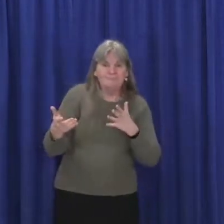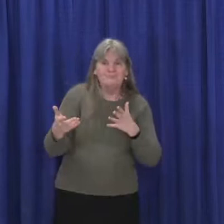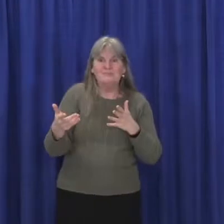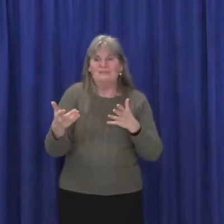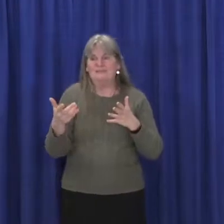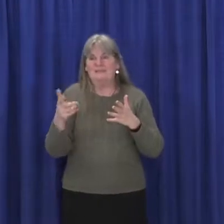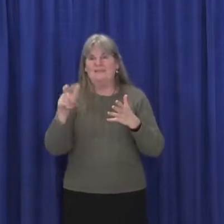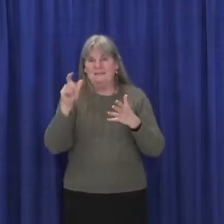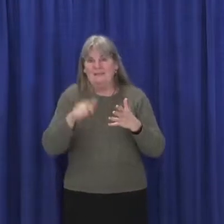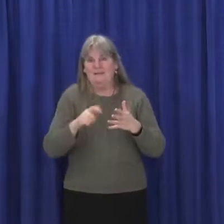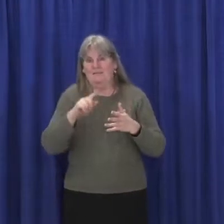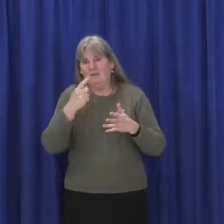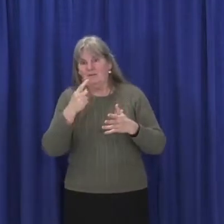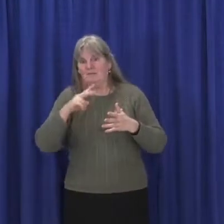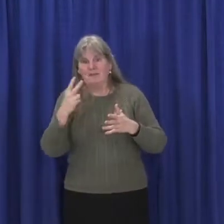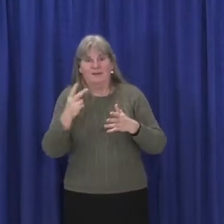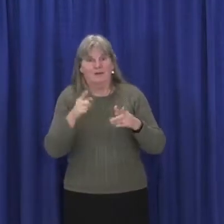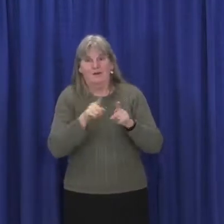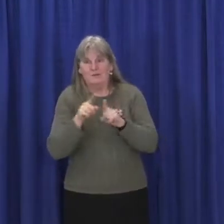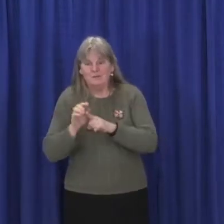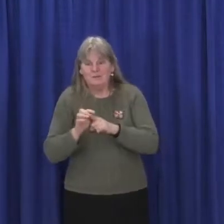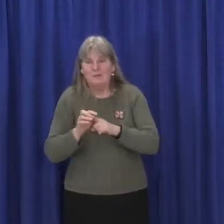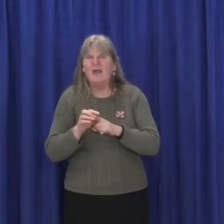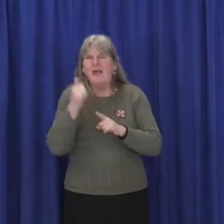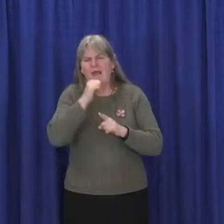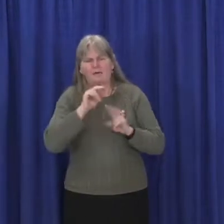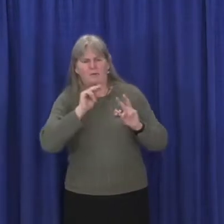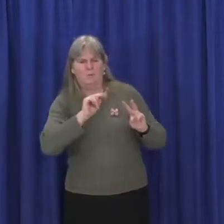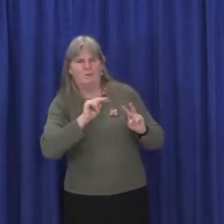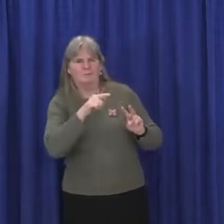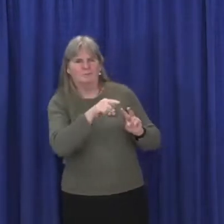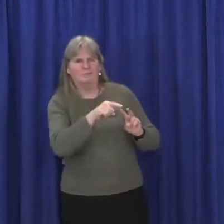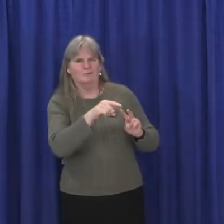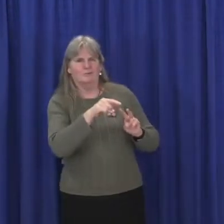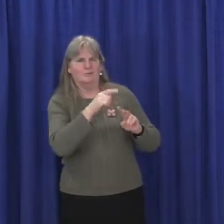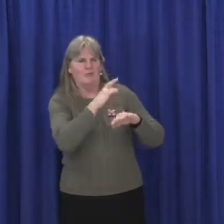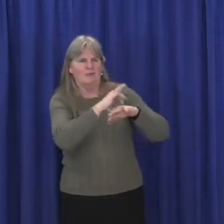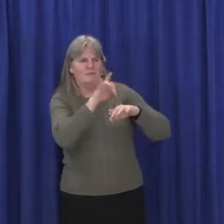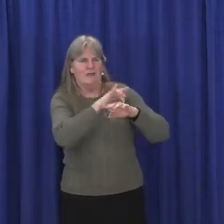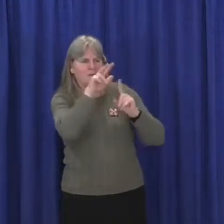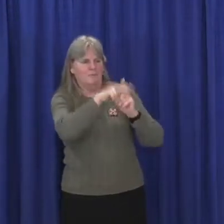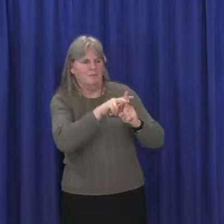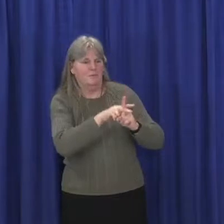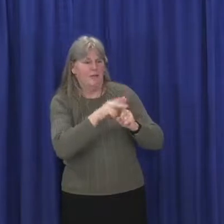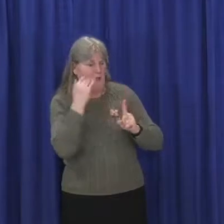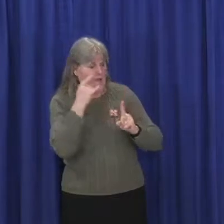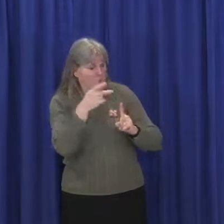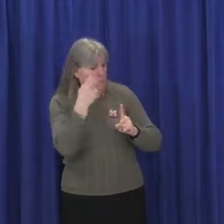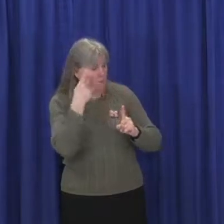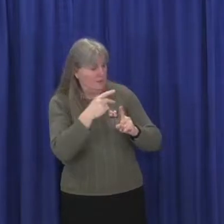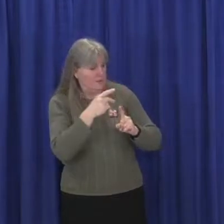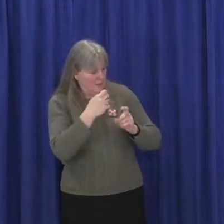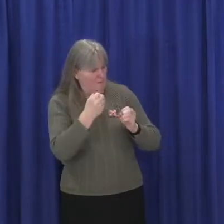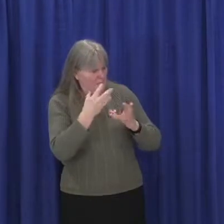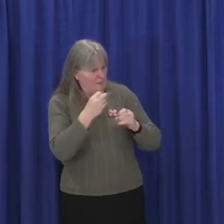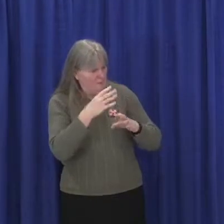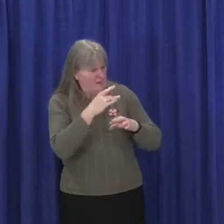every single day, because it does change. And when you see a number of appointment times on the site, please be aware that that